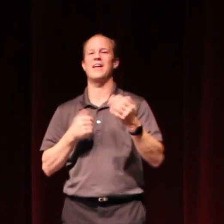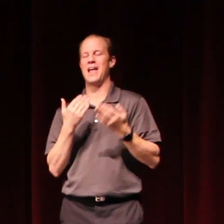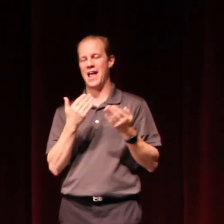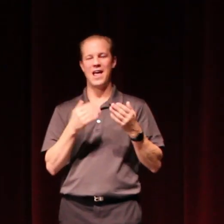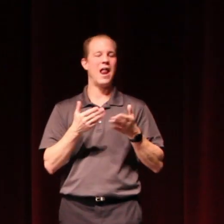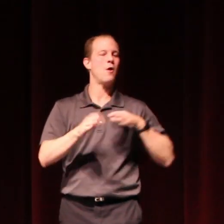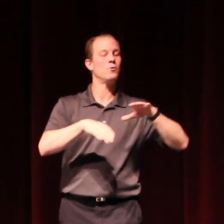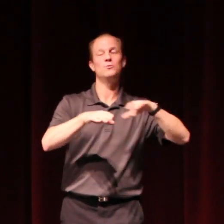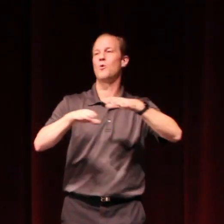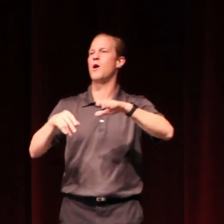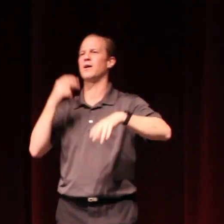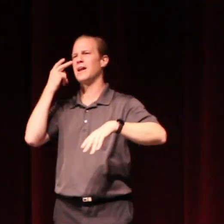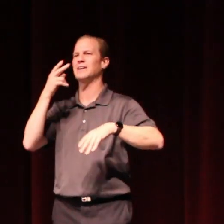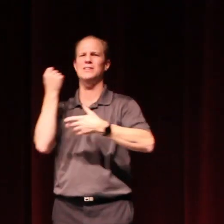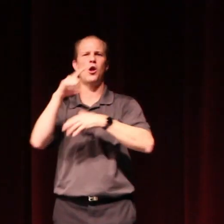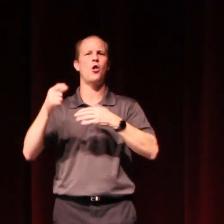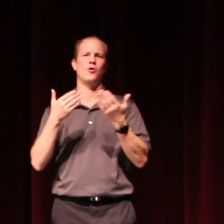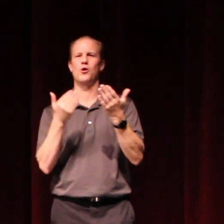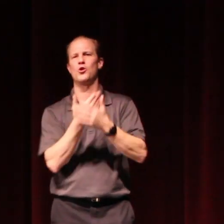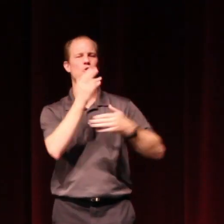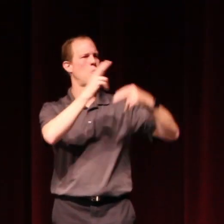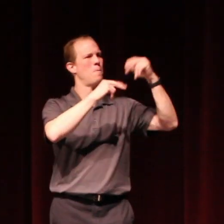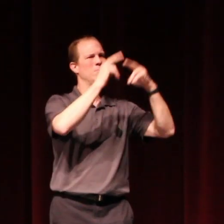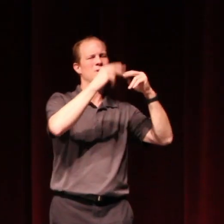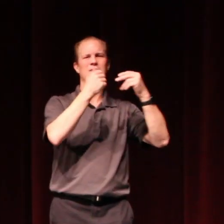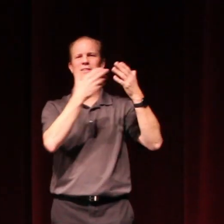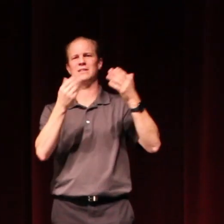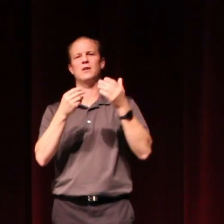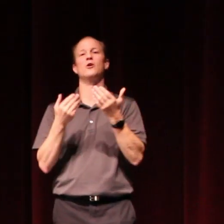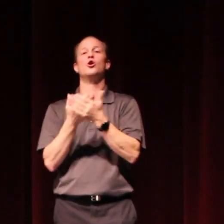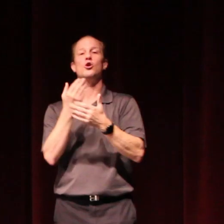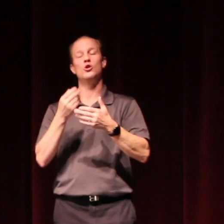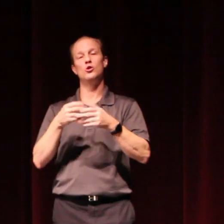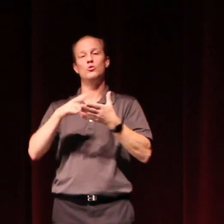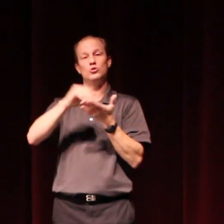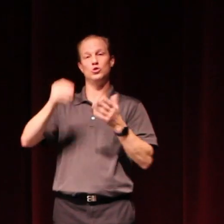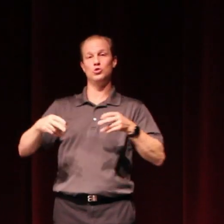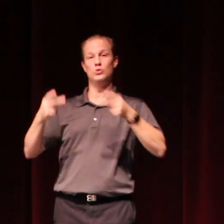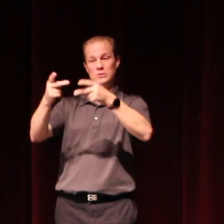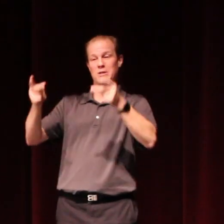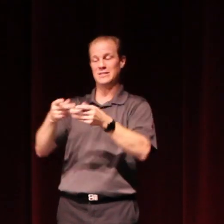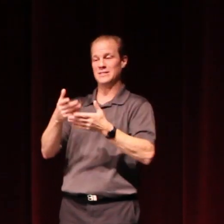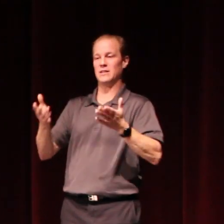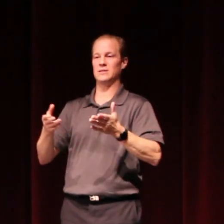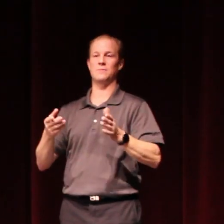cool and brought new student spaces. I am really happy to say that I've never felt that I was in